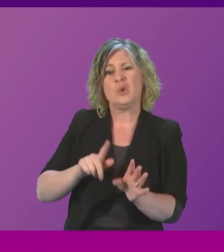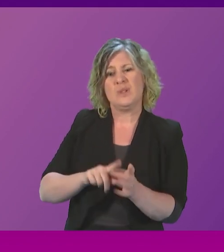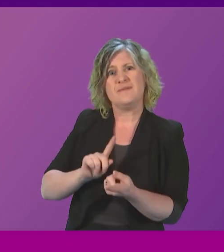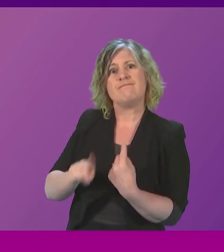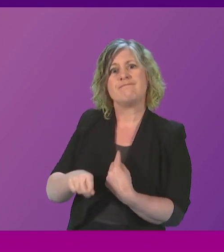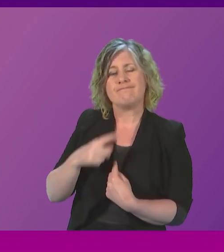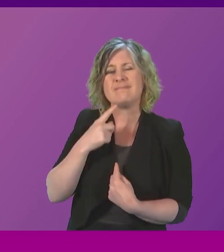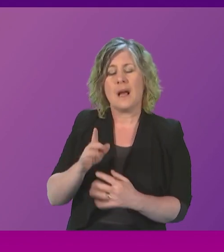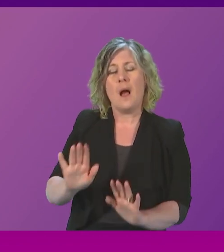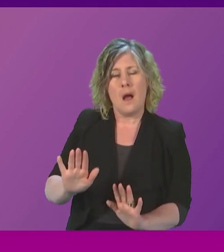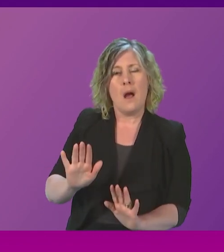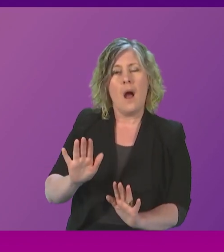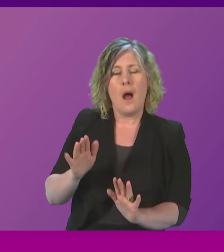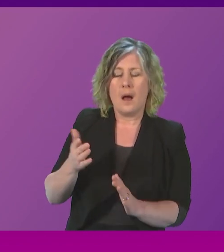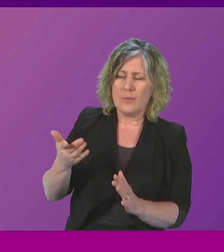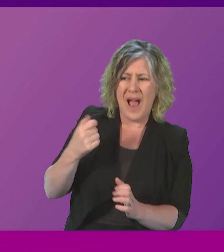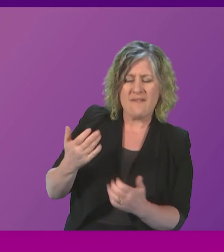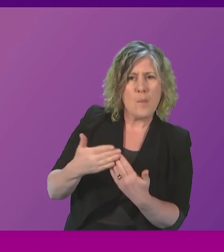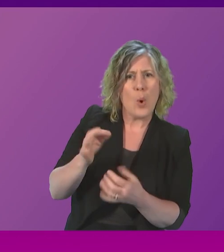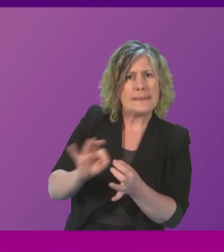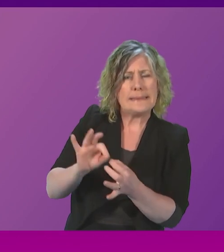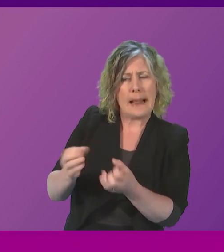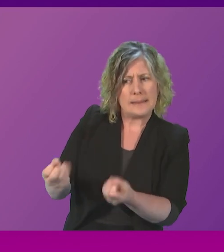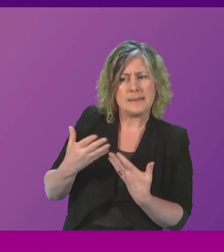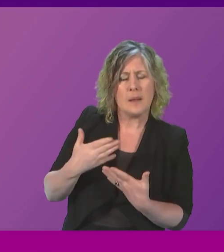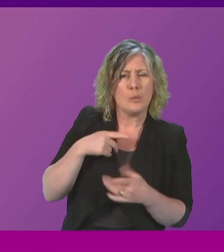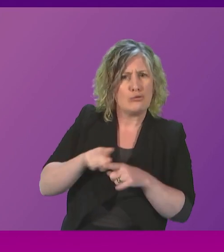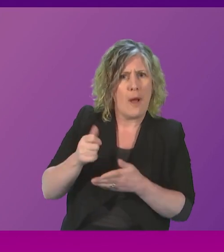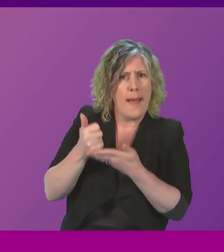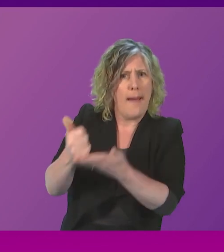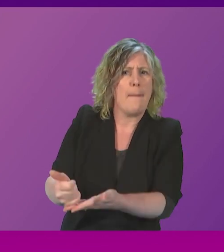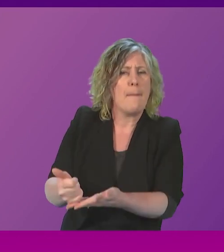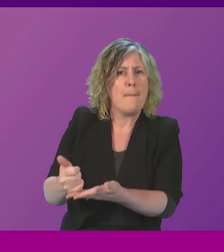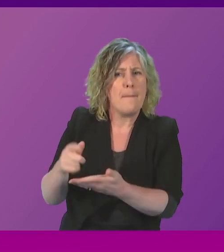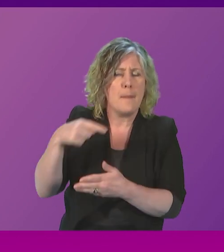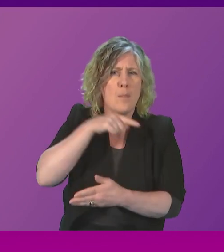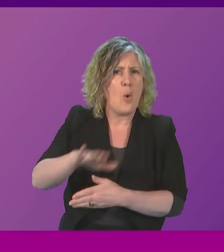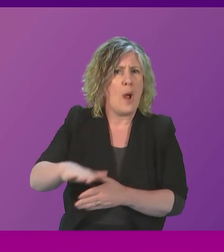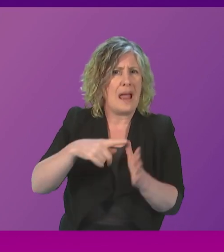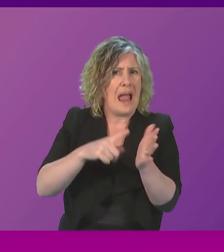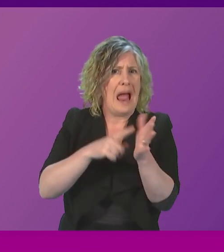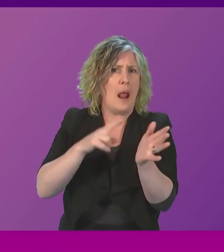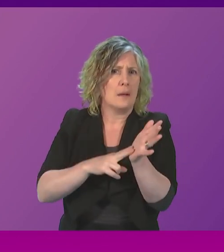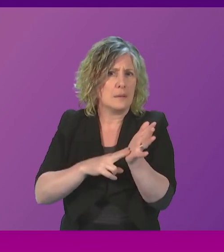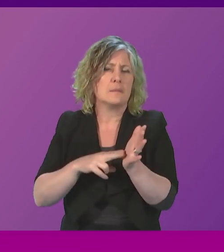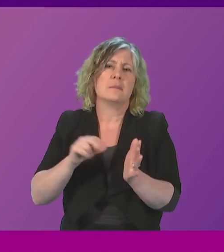to and to see whether there is any way we can assist Alan and his family.